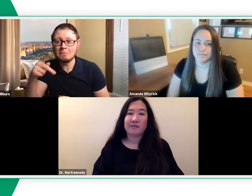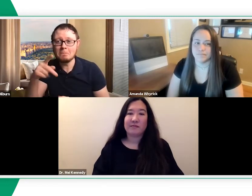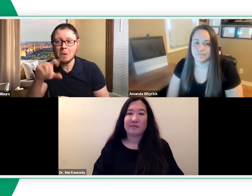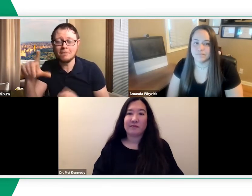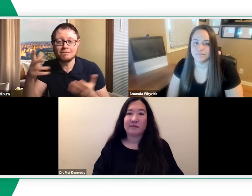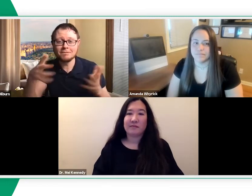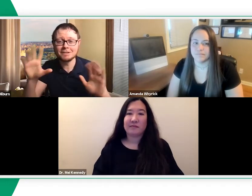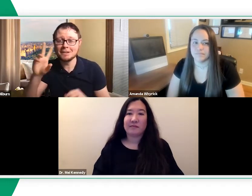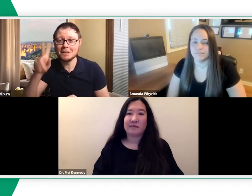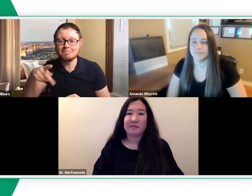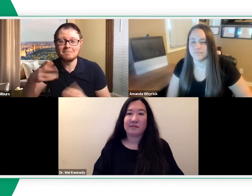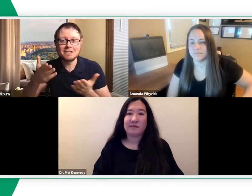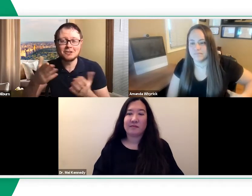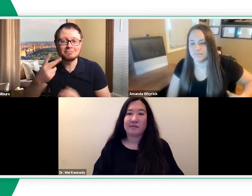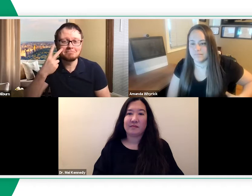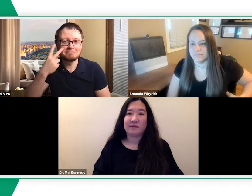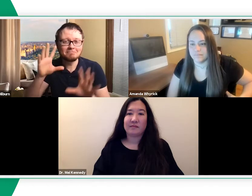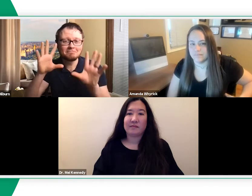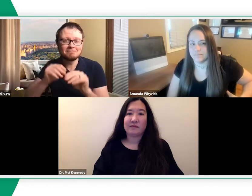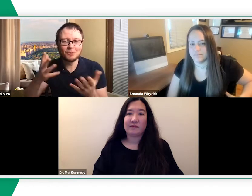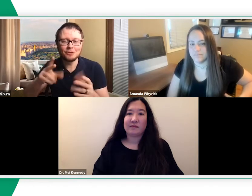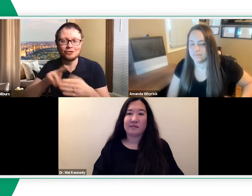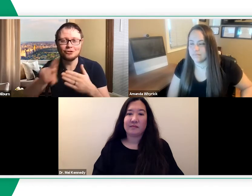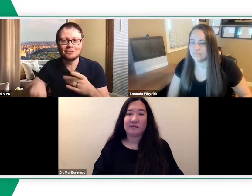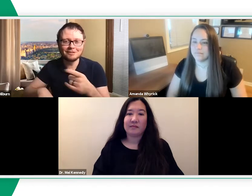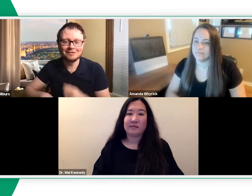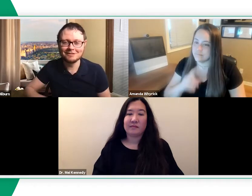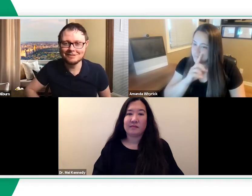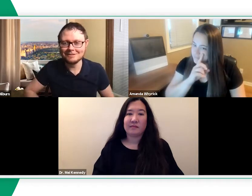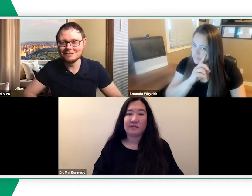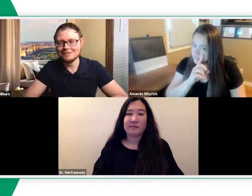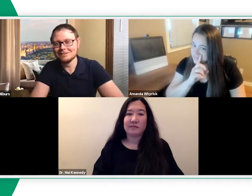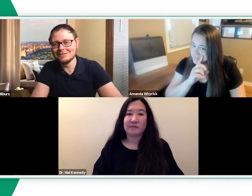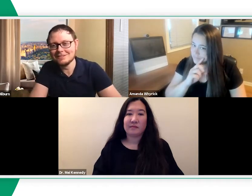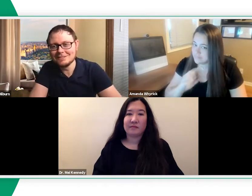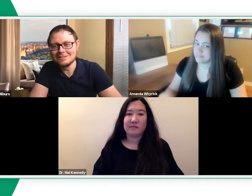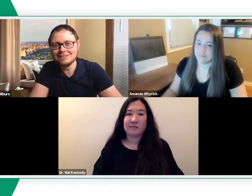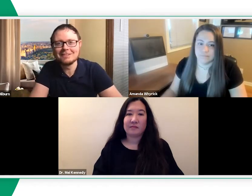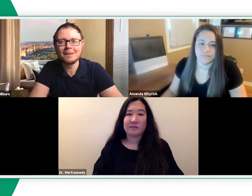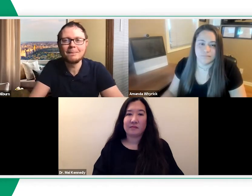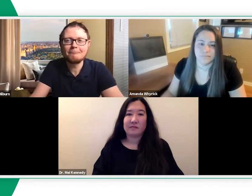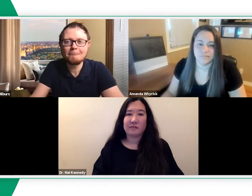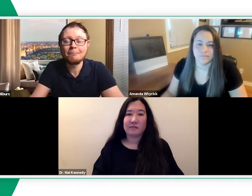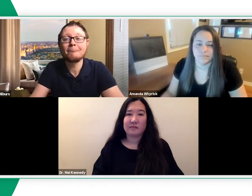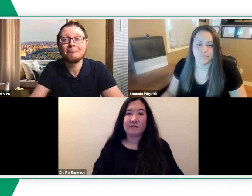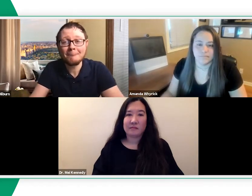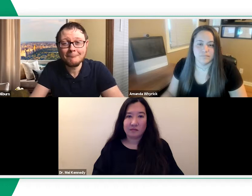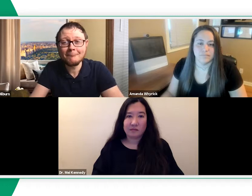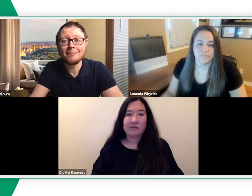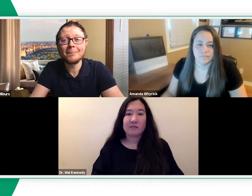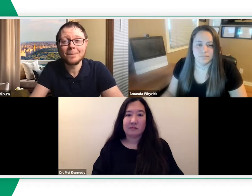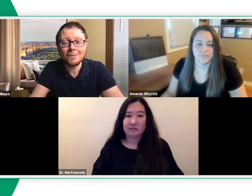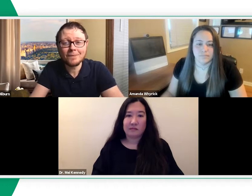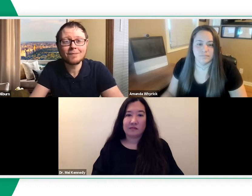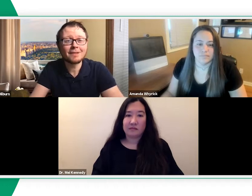All right, let’s see the poll finish up and get our answers.